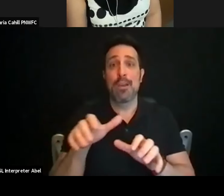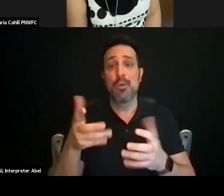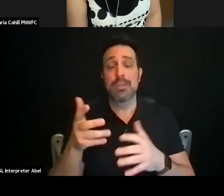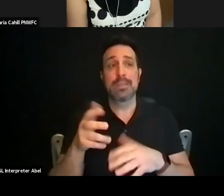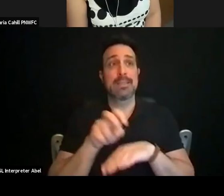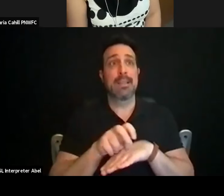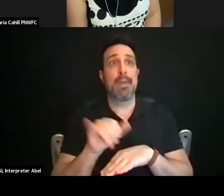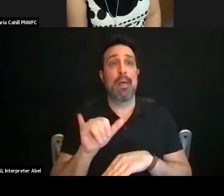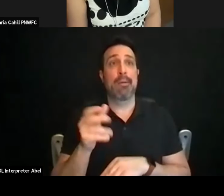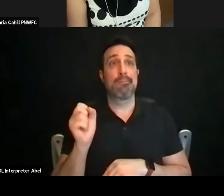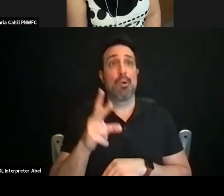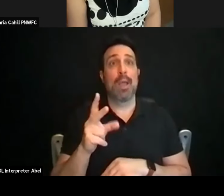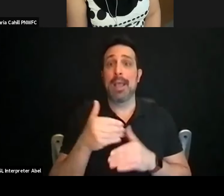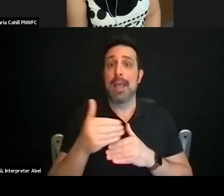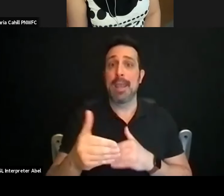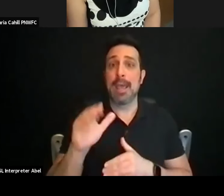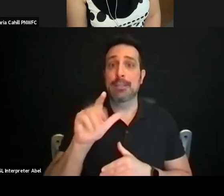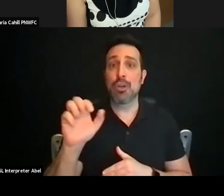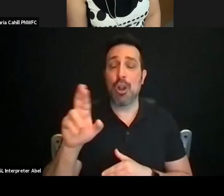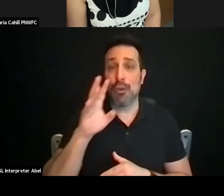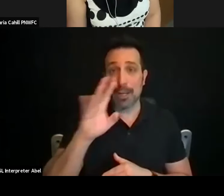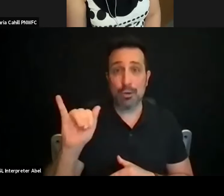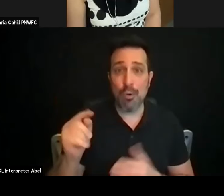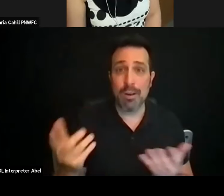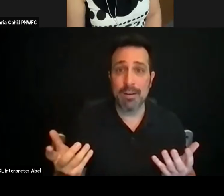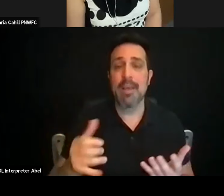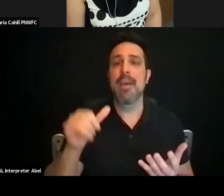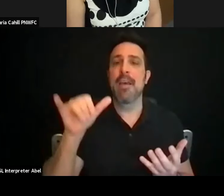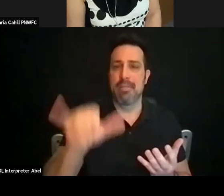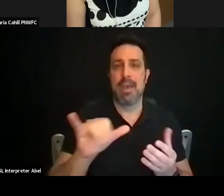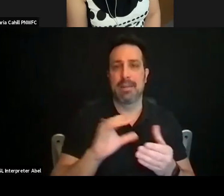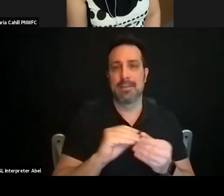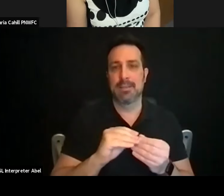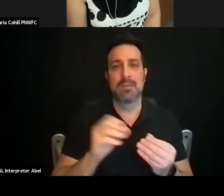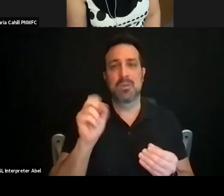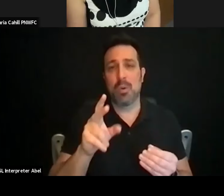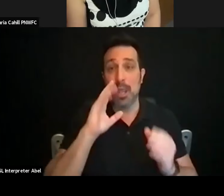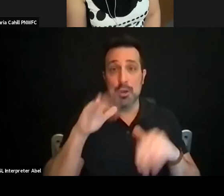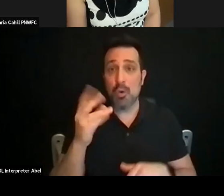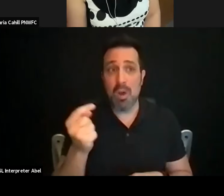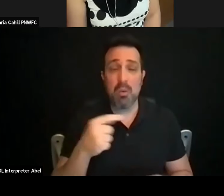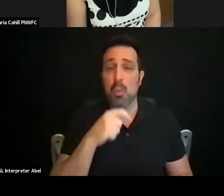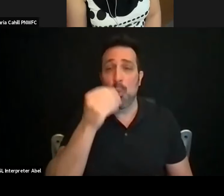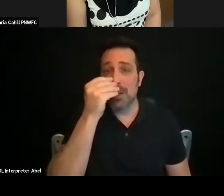different things and bringing it up and whenever there's a Q and A and you speak truth to power and all they do is